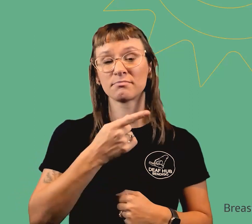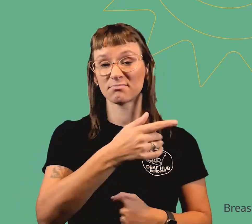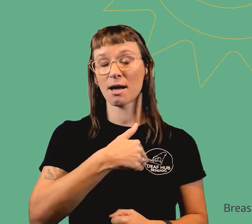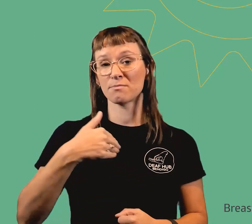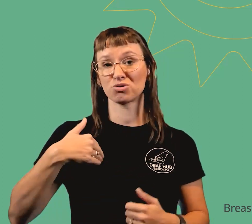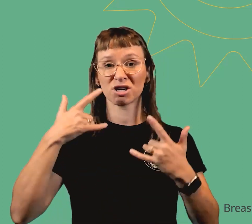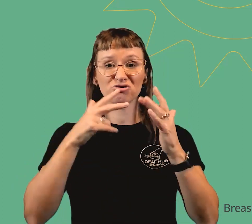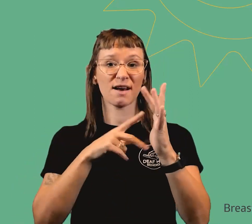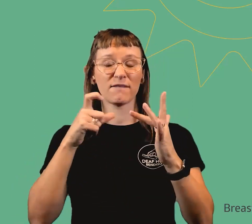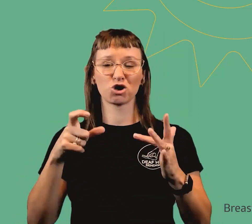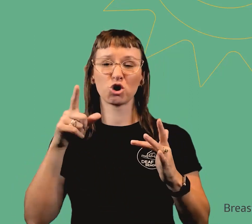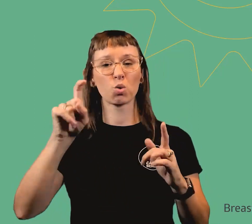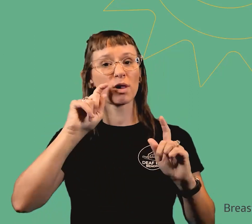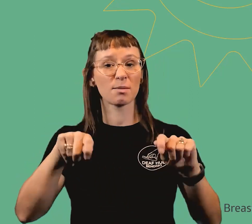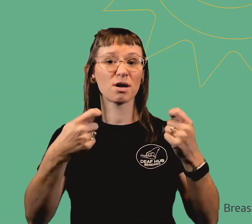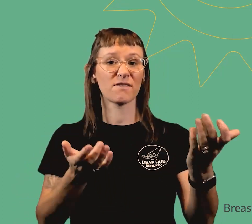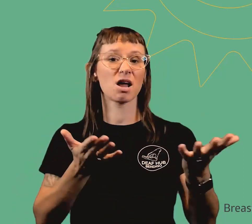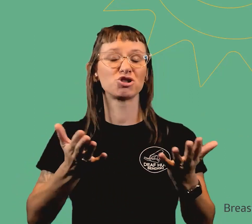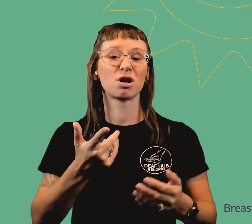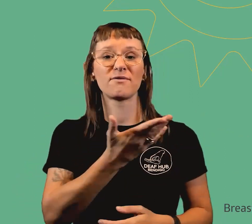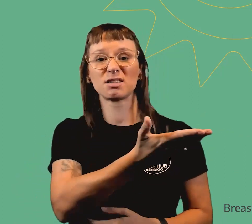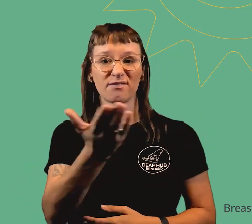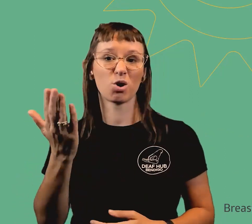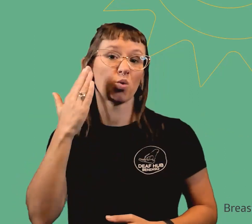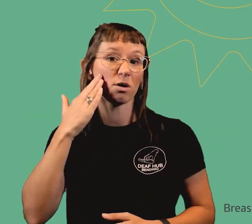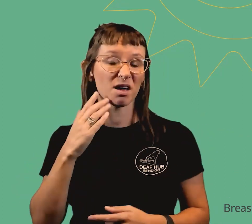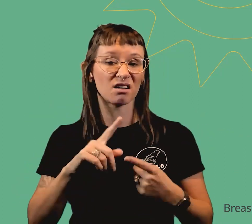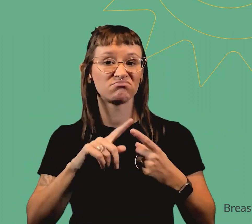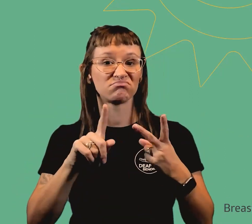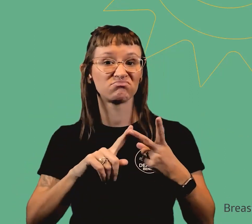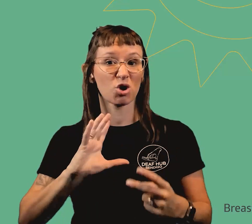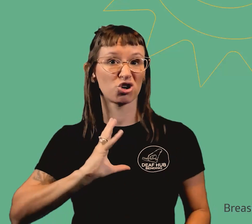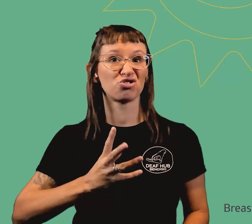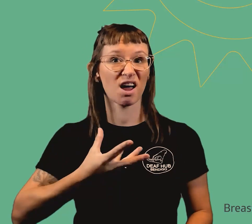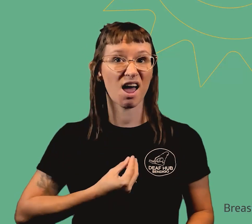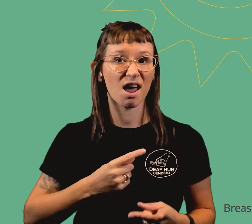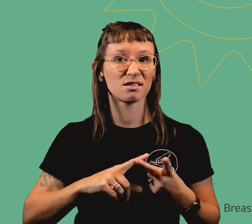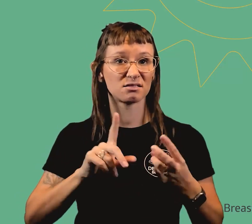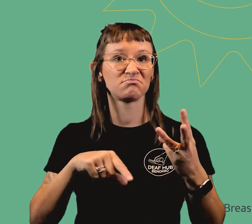Victoria provides free mammograms to women and eligible trans and gender diverse people.